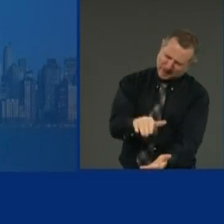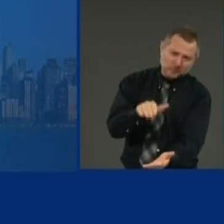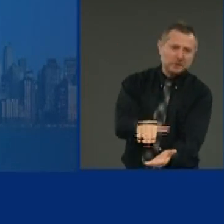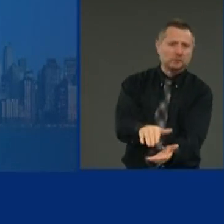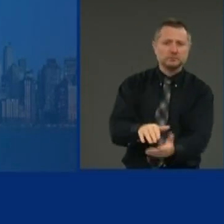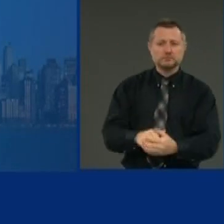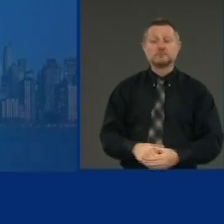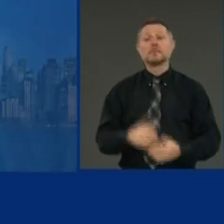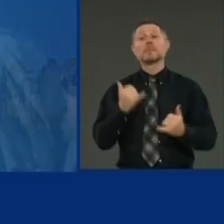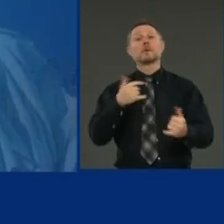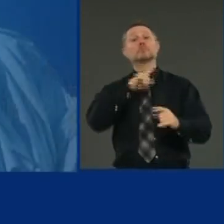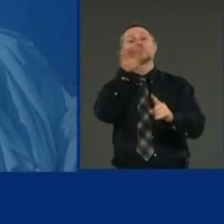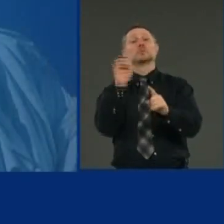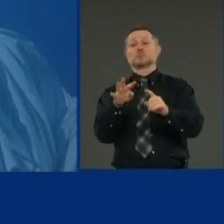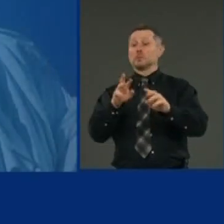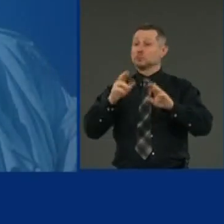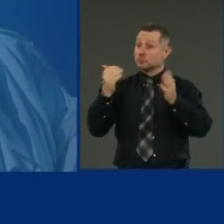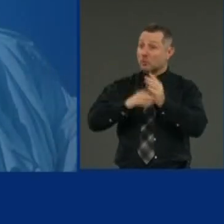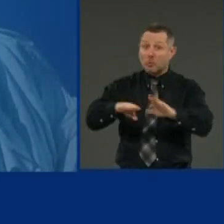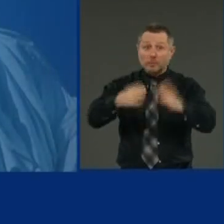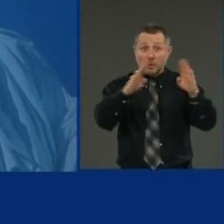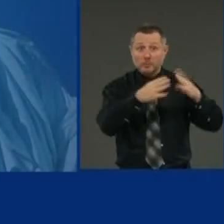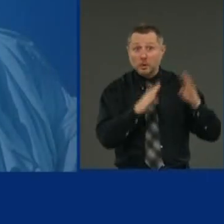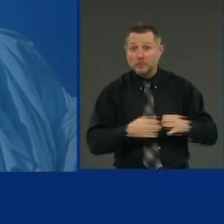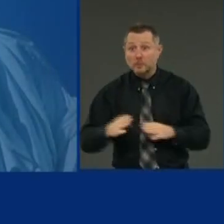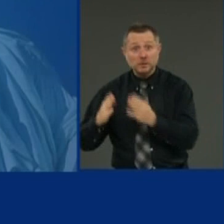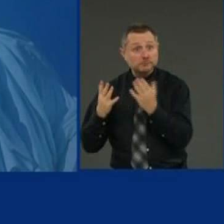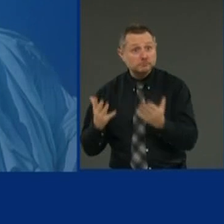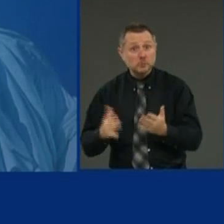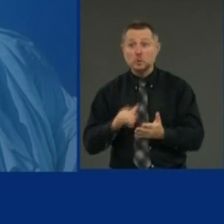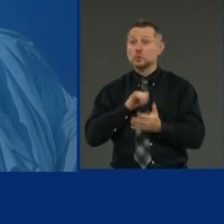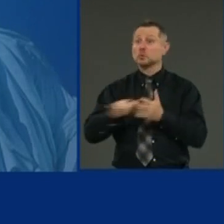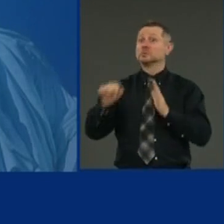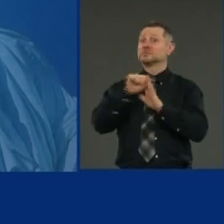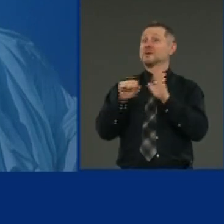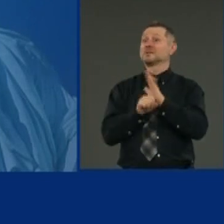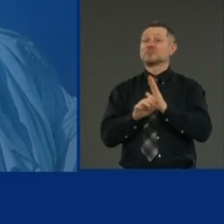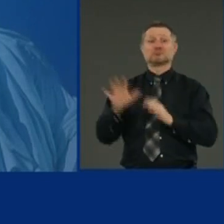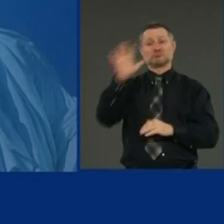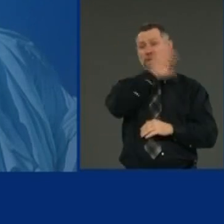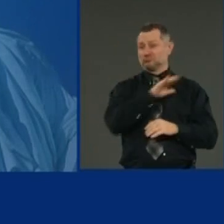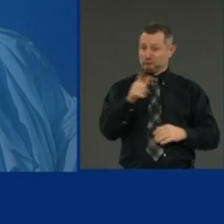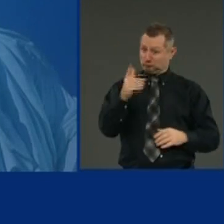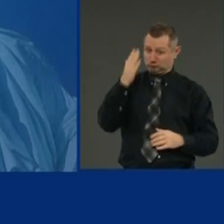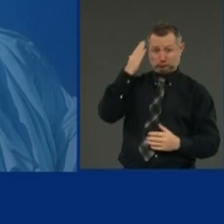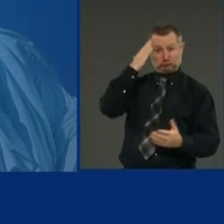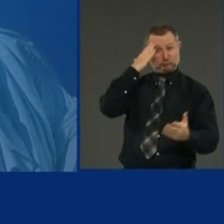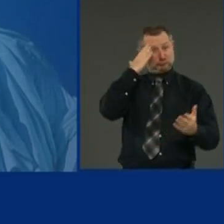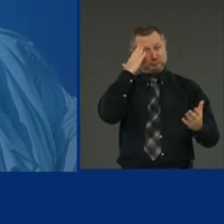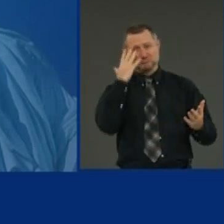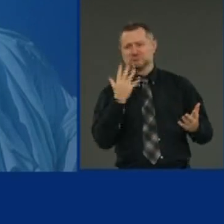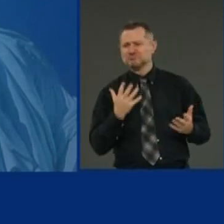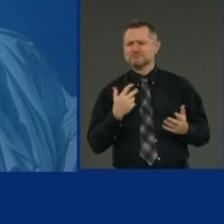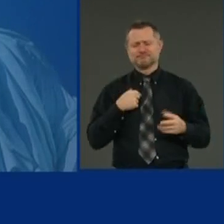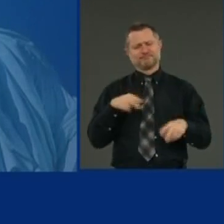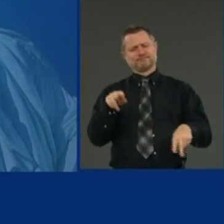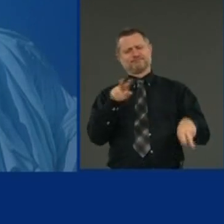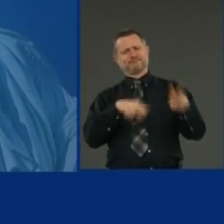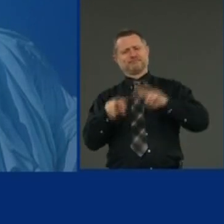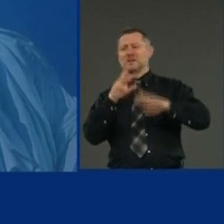AND WE HOPE AND WE PRAY THAT THAT CONTINUES TO BE THE CASE. THE QUESTION IS ON REOPENING